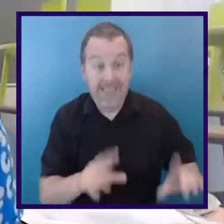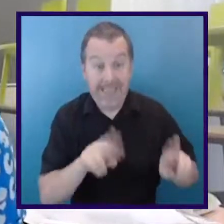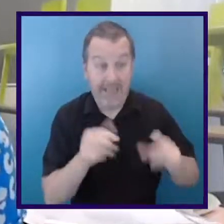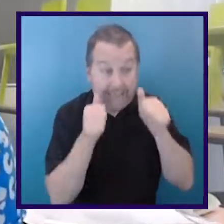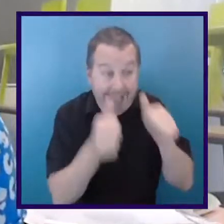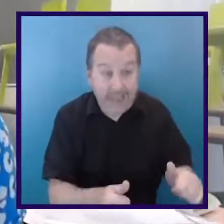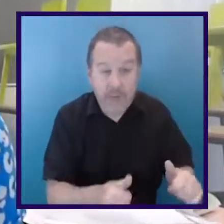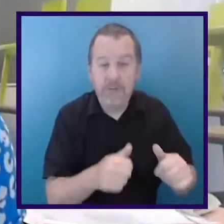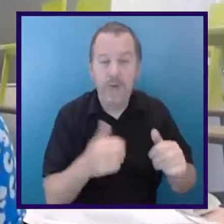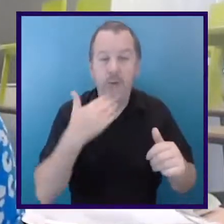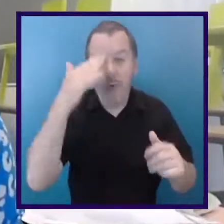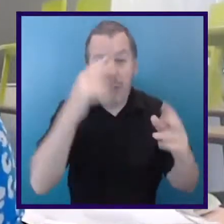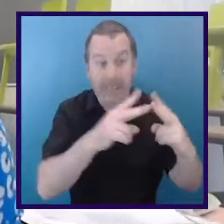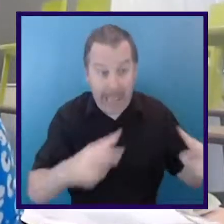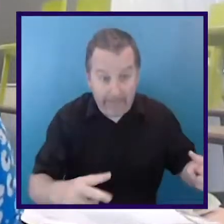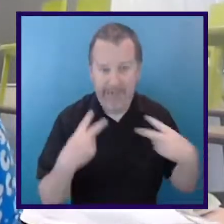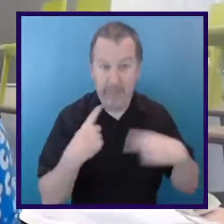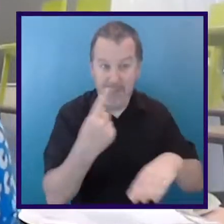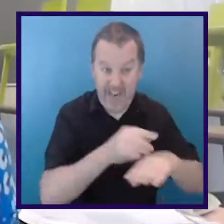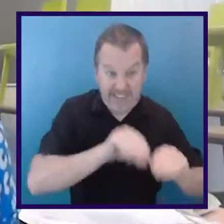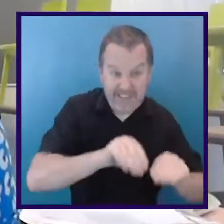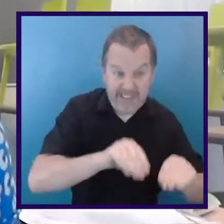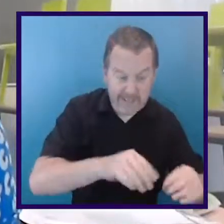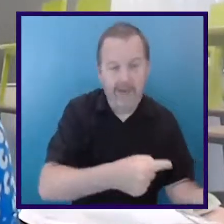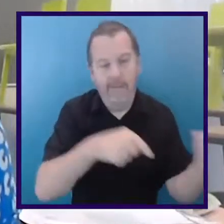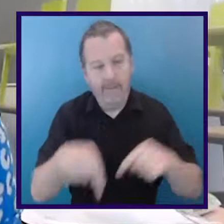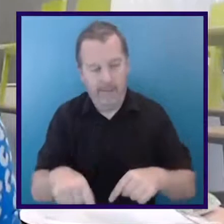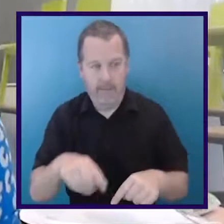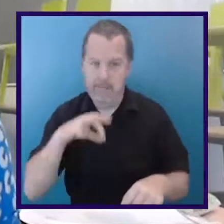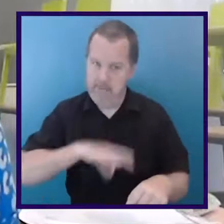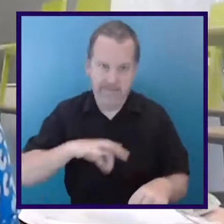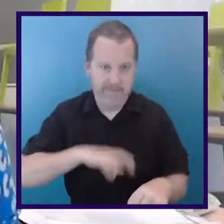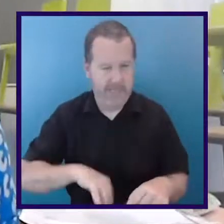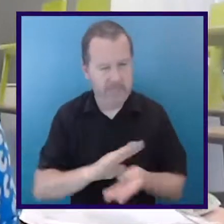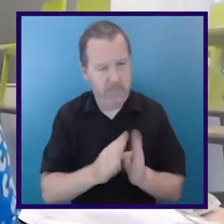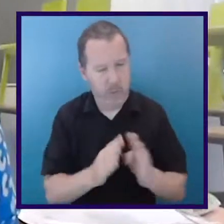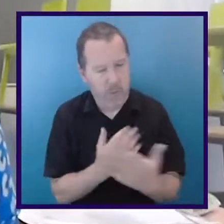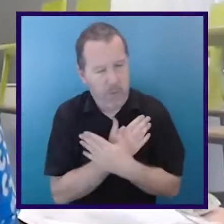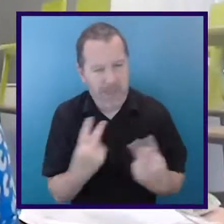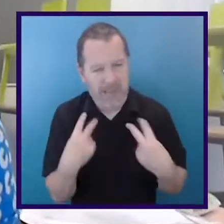camps where languages were available, we see a big impact on that in year 8and the confidence and love of the language.